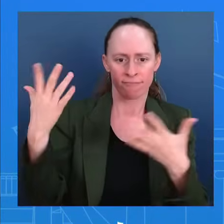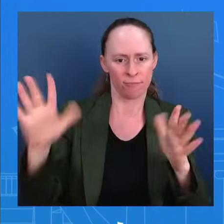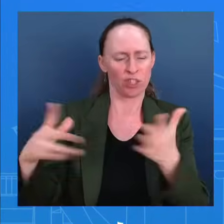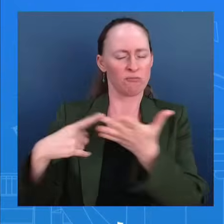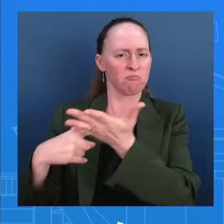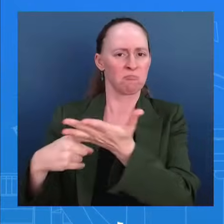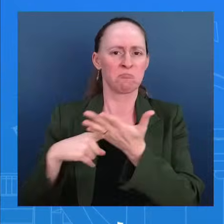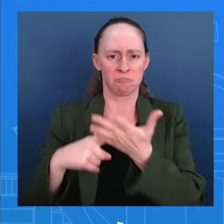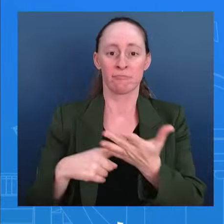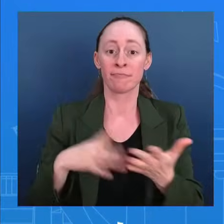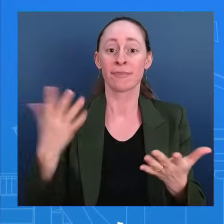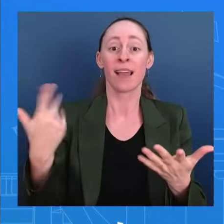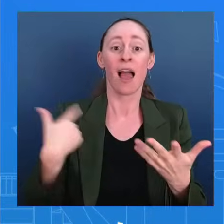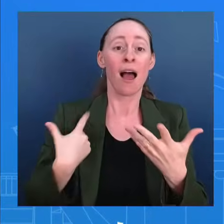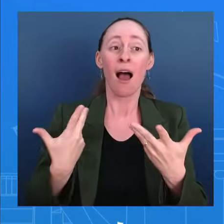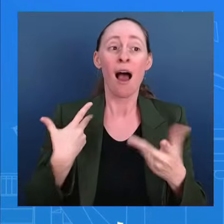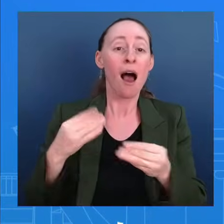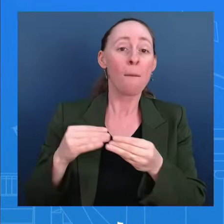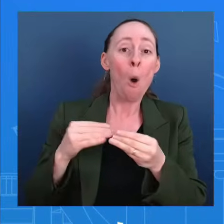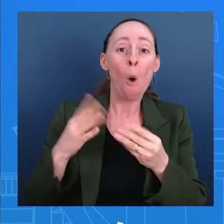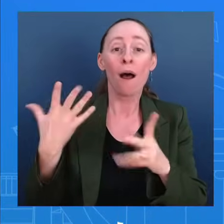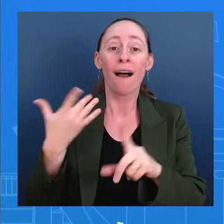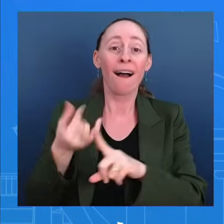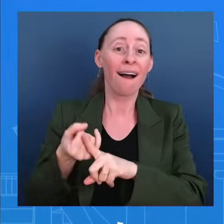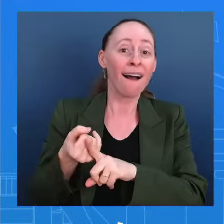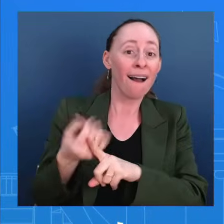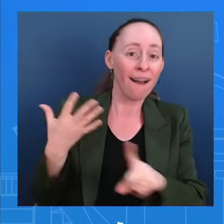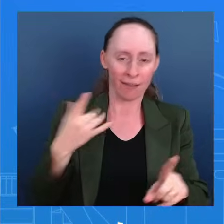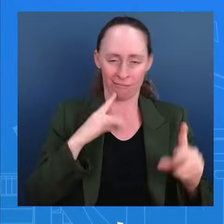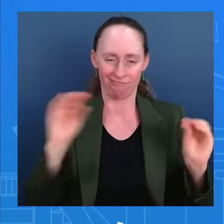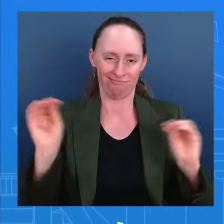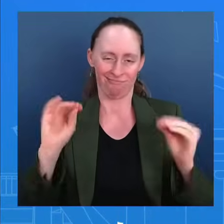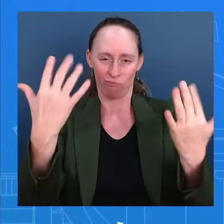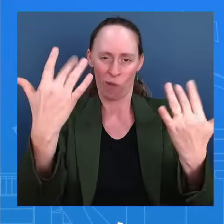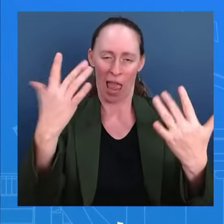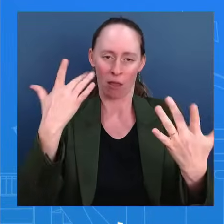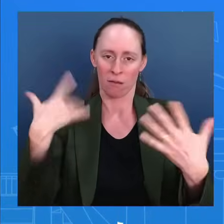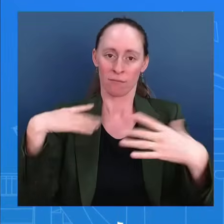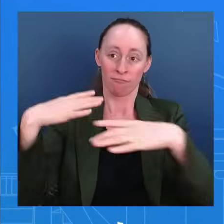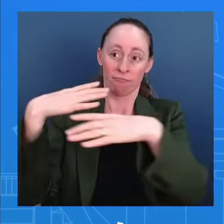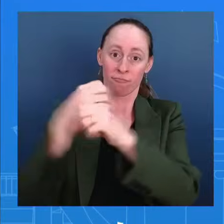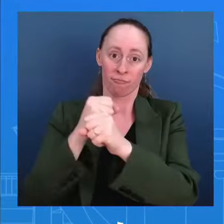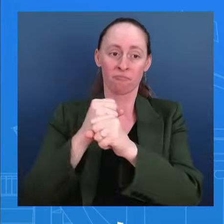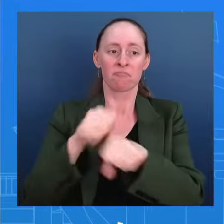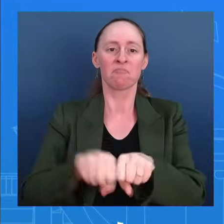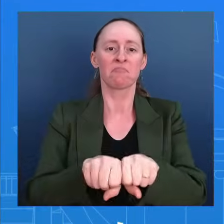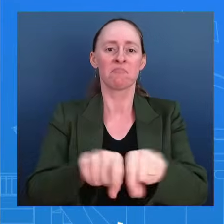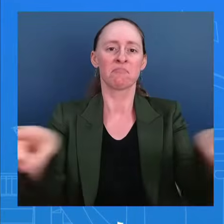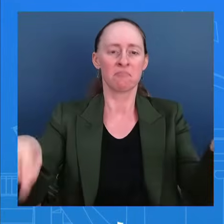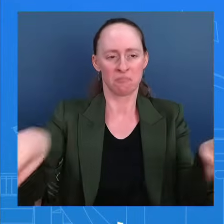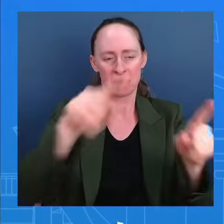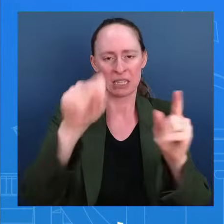There's going to be a readout shortly that will have a little bit more detail of that conversation. I'm just not going to get into specifics from here.